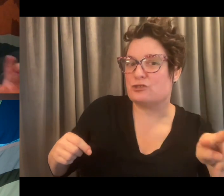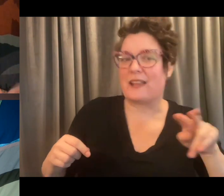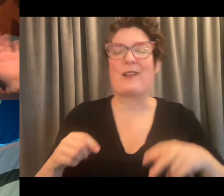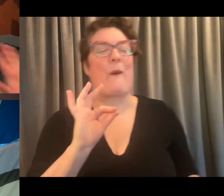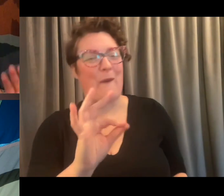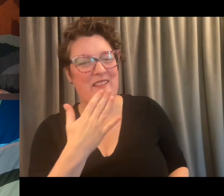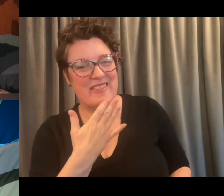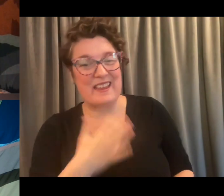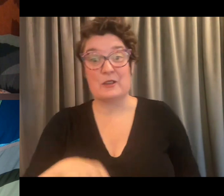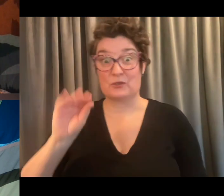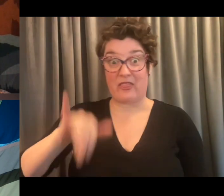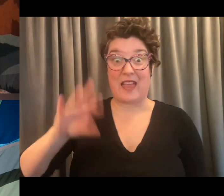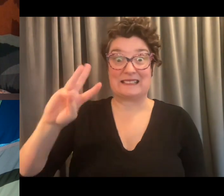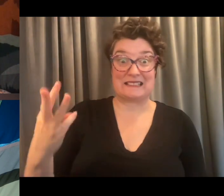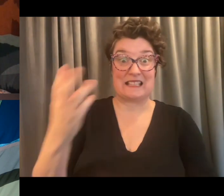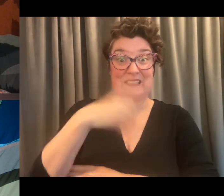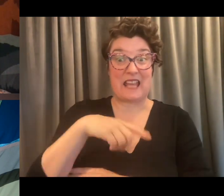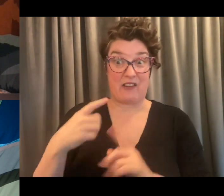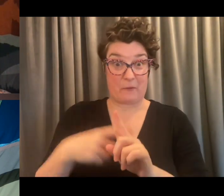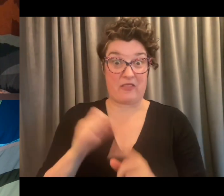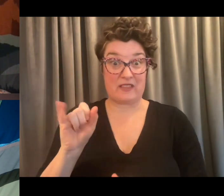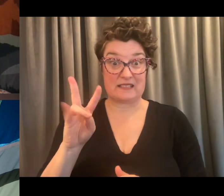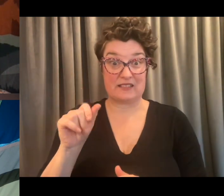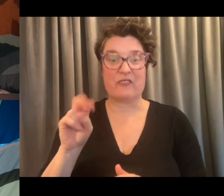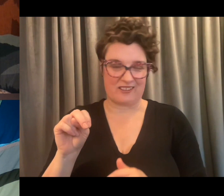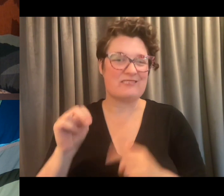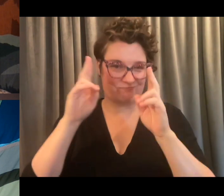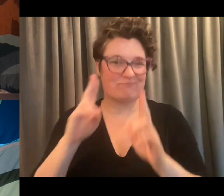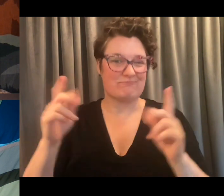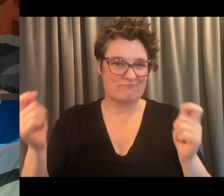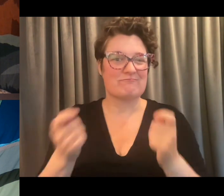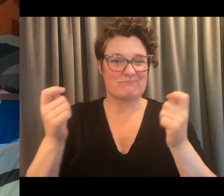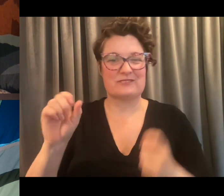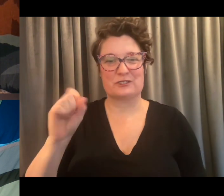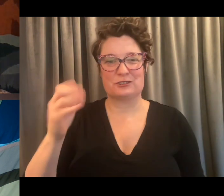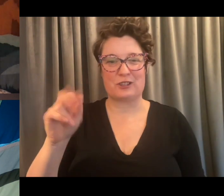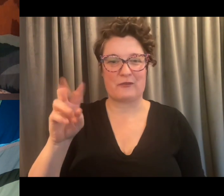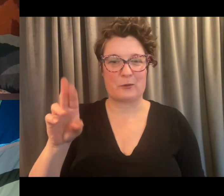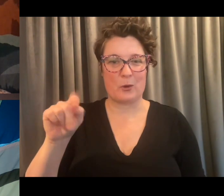So the sixth day of Sivan is Shavuot, and so we've been like, going through